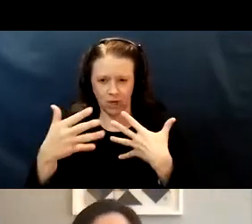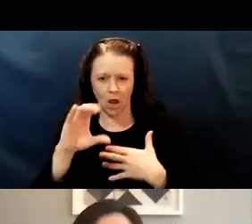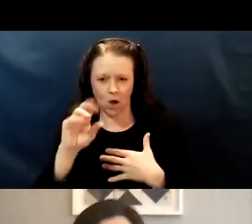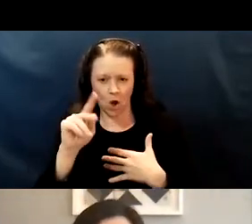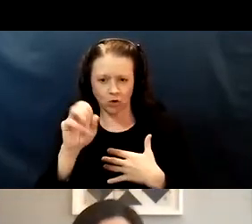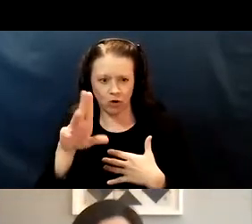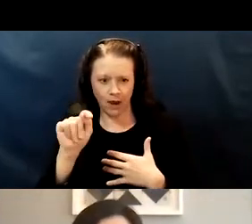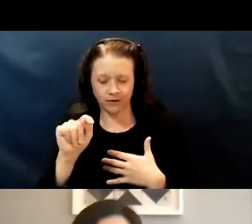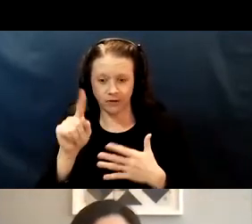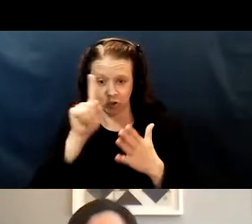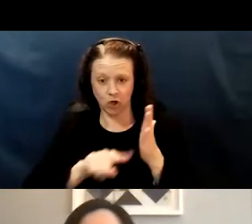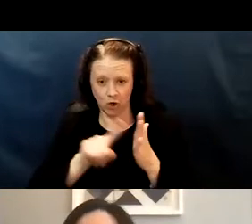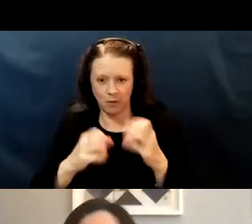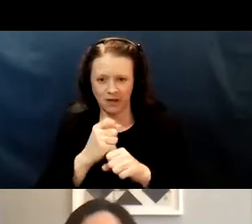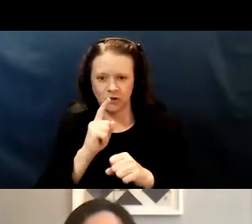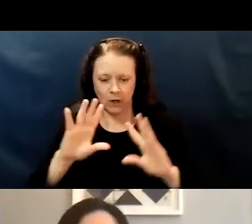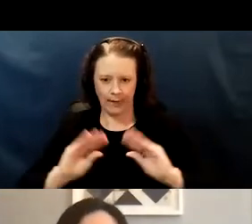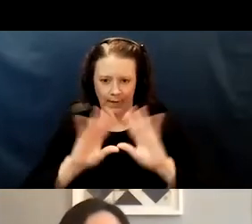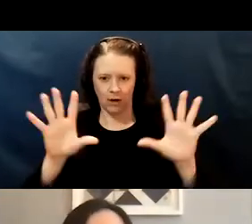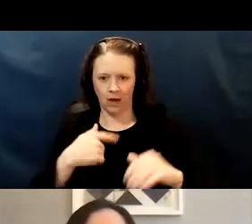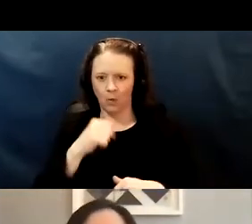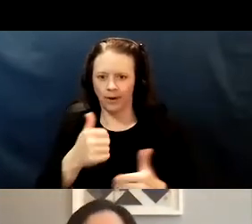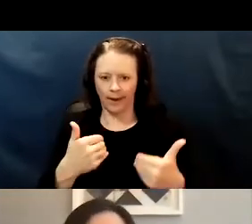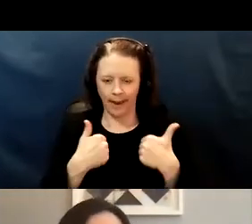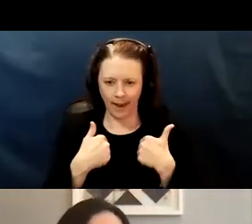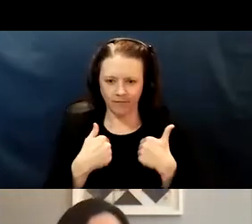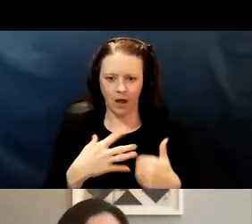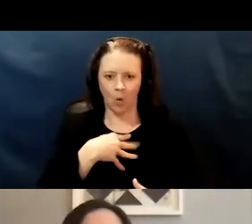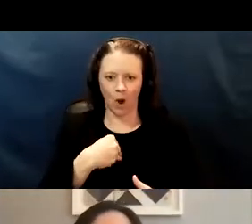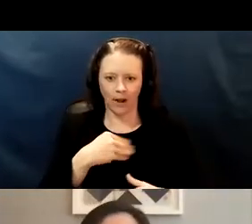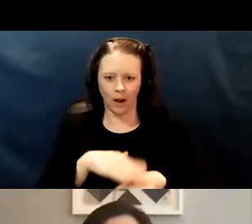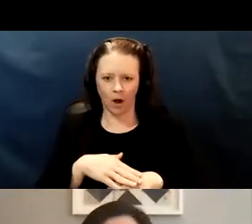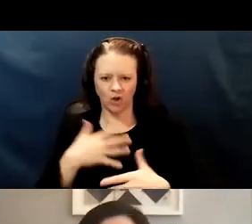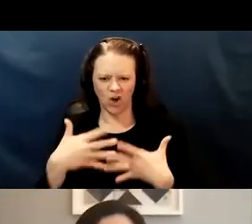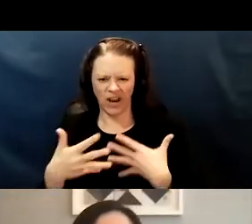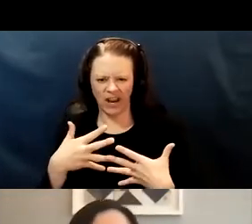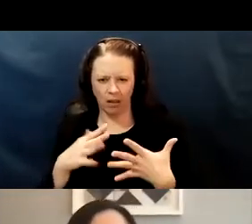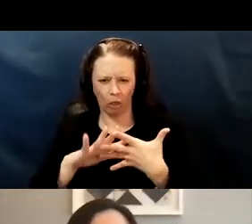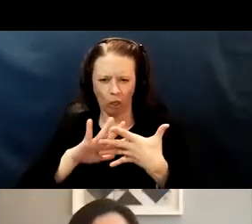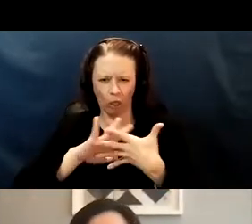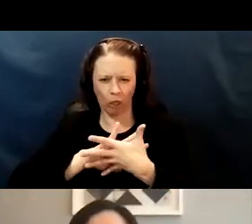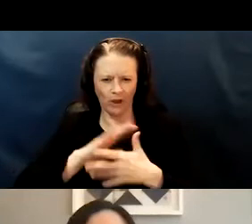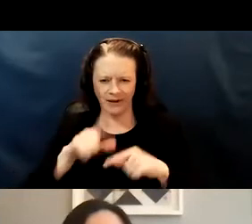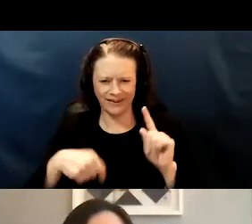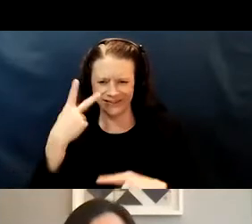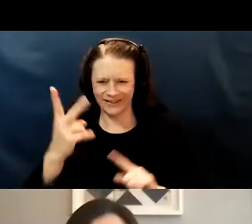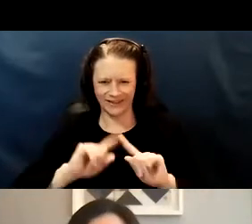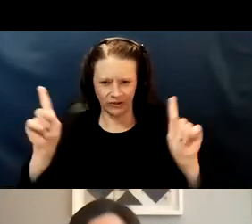contrast in your colors. I wouldn't have like white on gray for instance. So want to make sure it's very, very easy